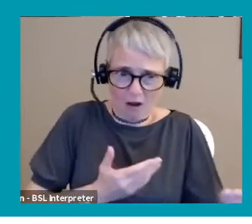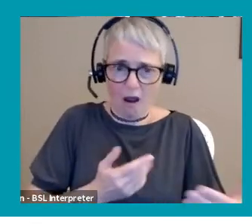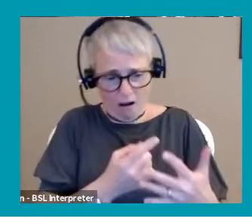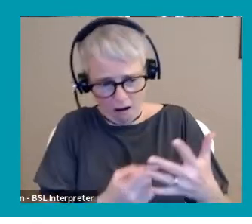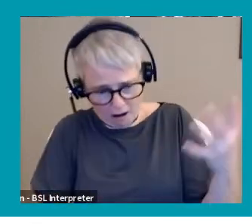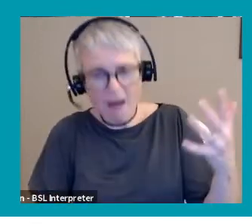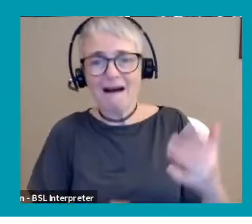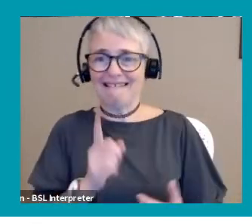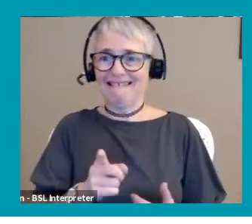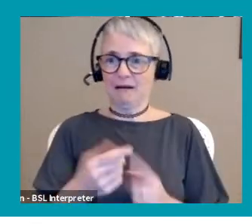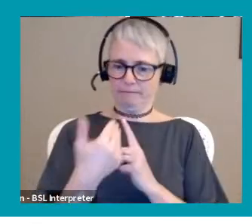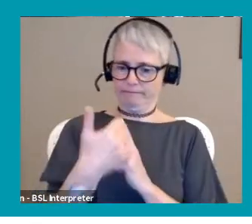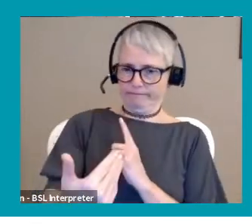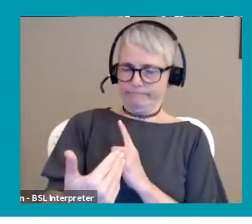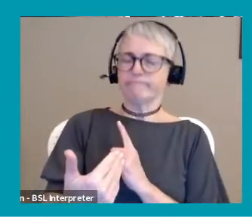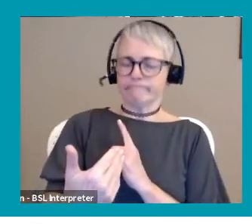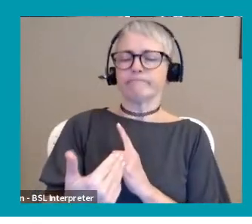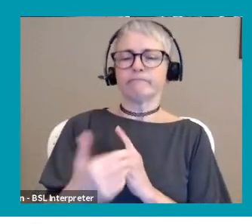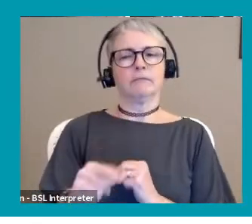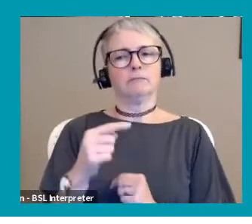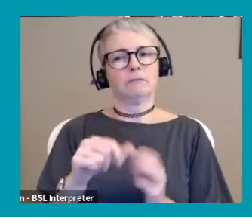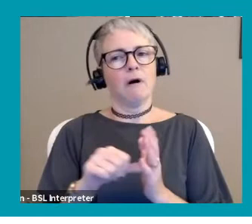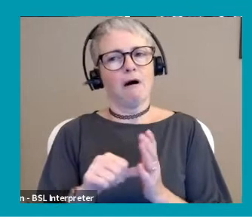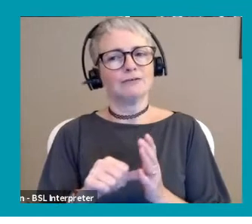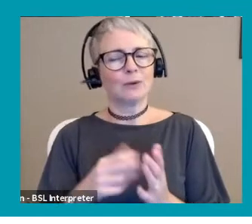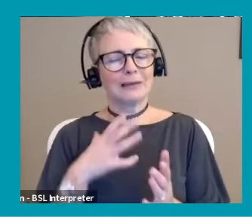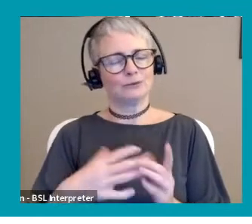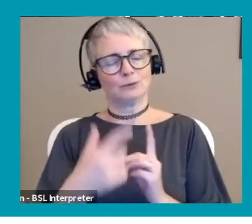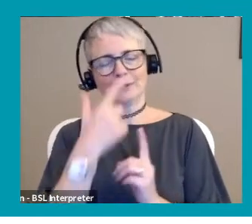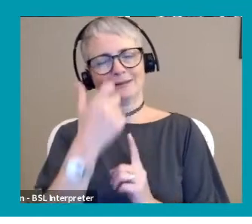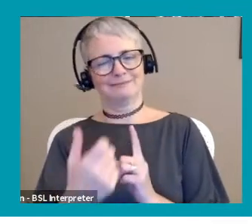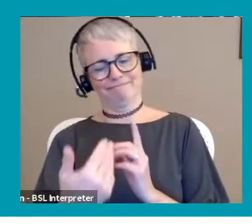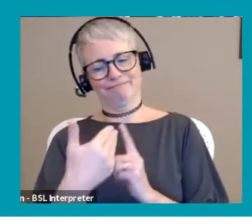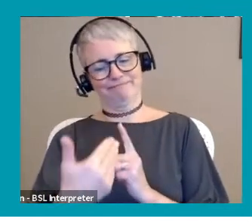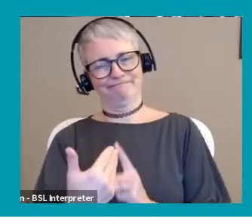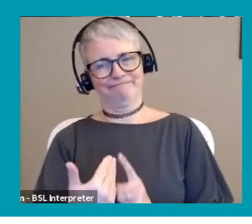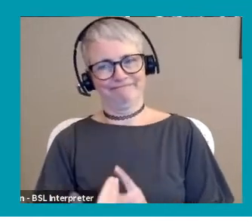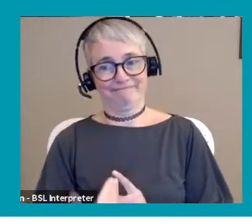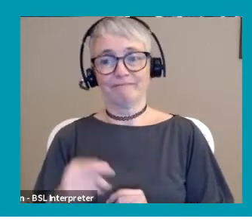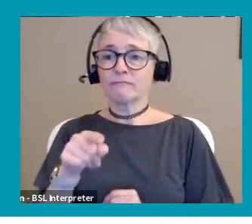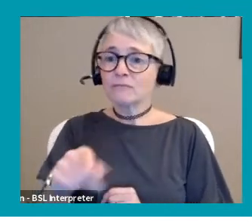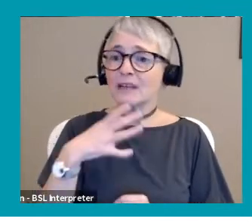being able to identify those things. And then apply them to the job search is vital and if you need help doing that that's what the job coaches are.